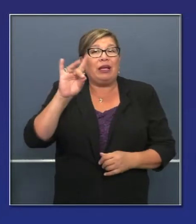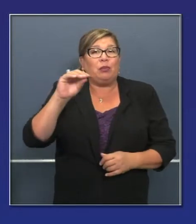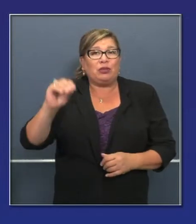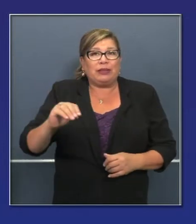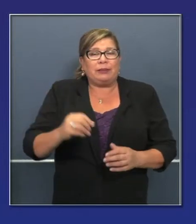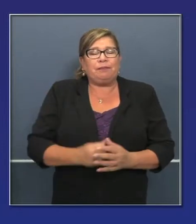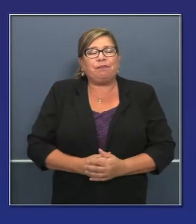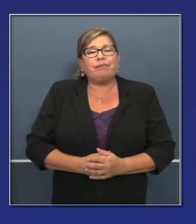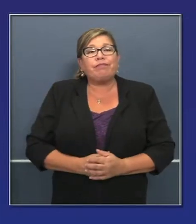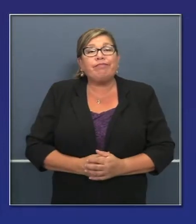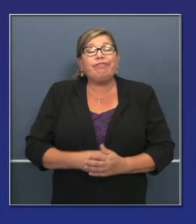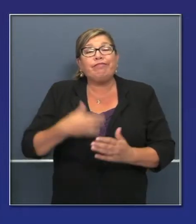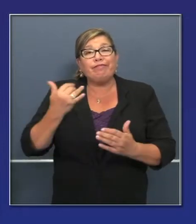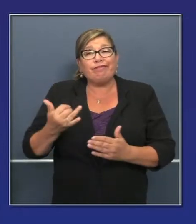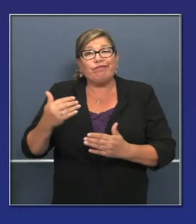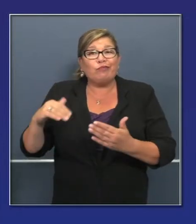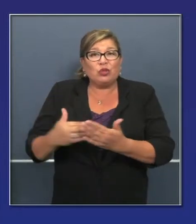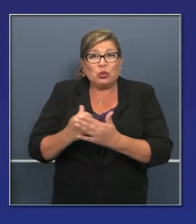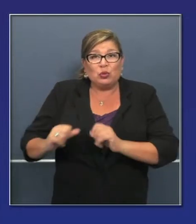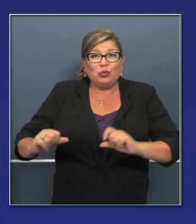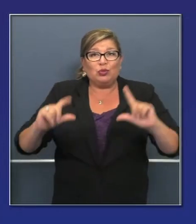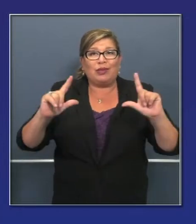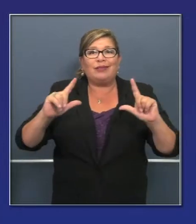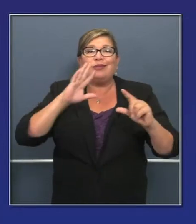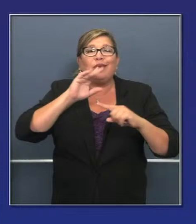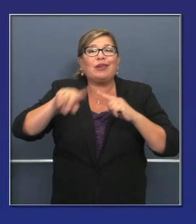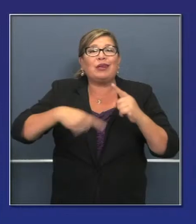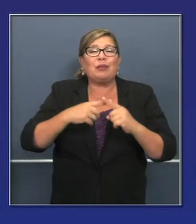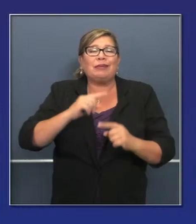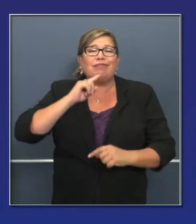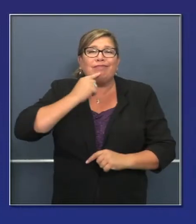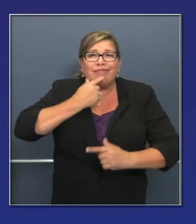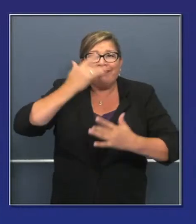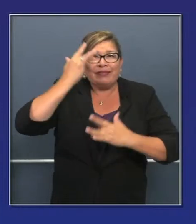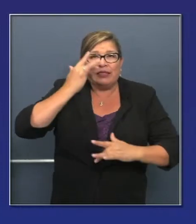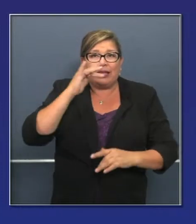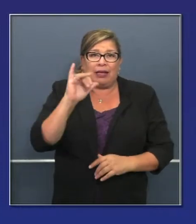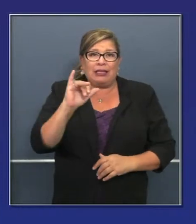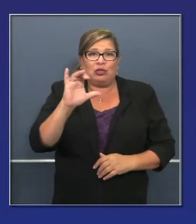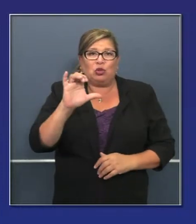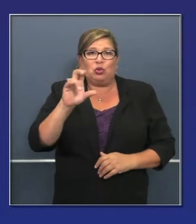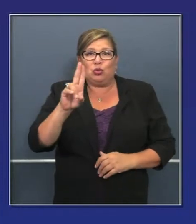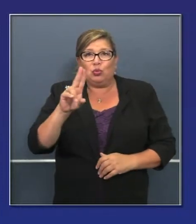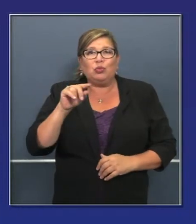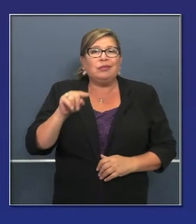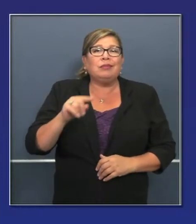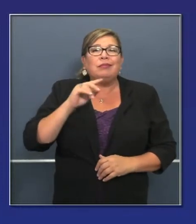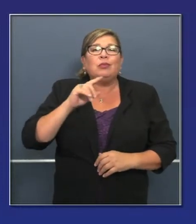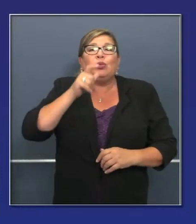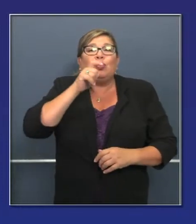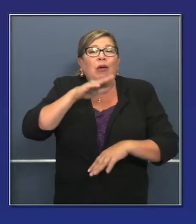this gets to questions of ventilator capacity acute care in the state of California as you've